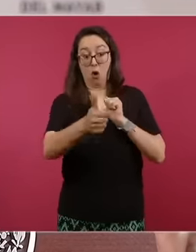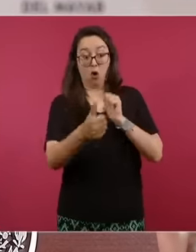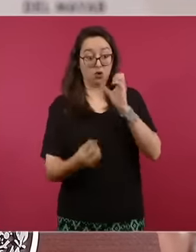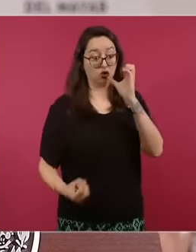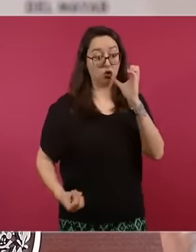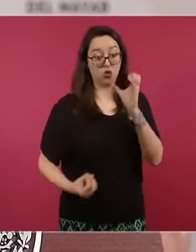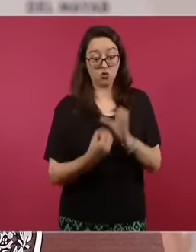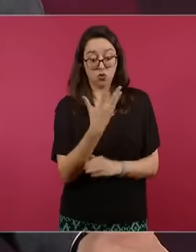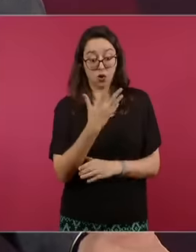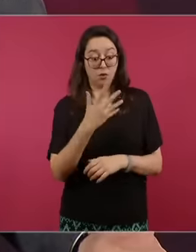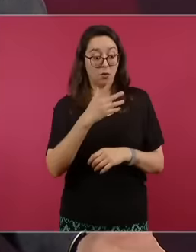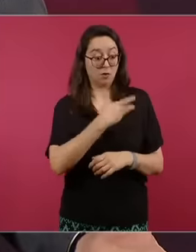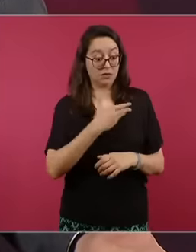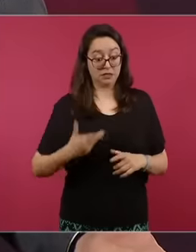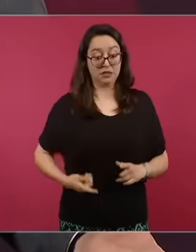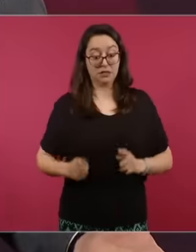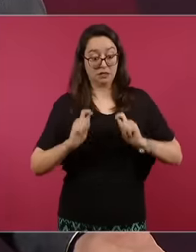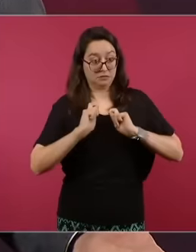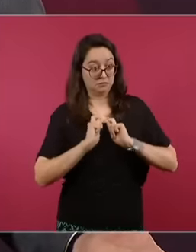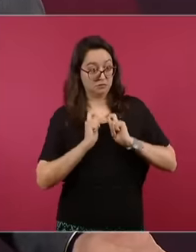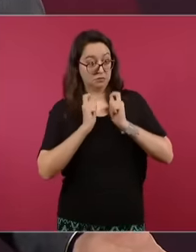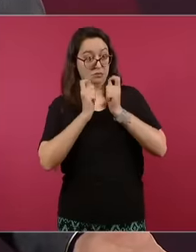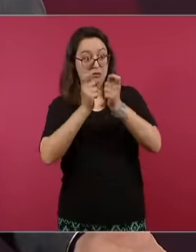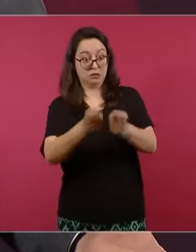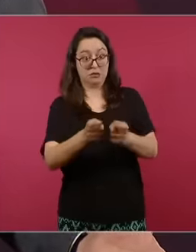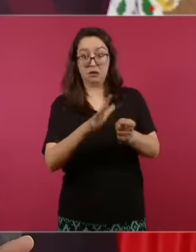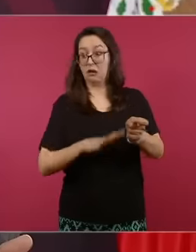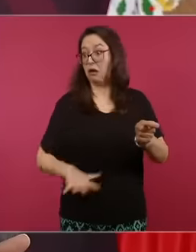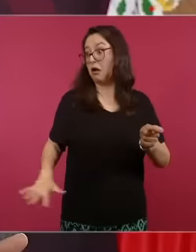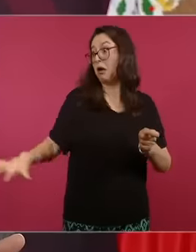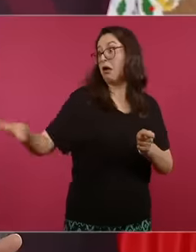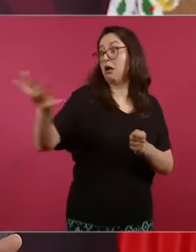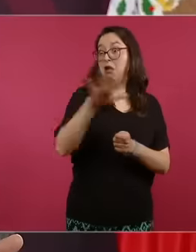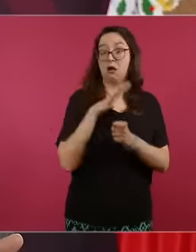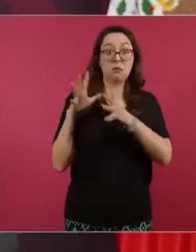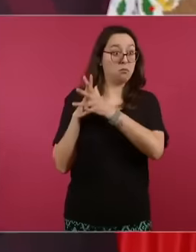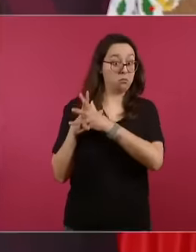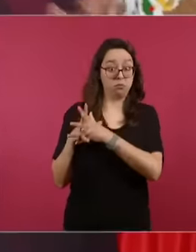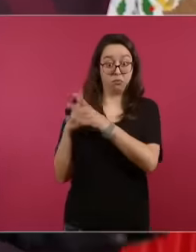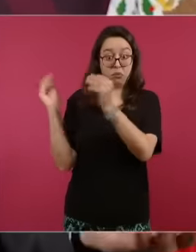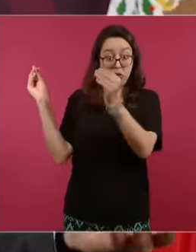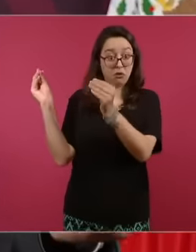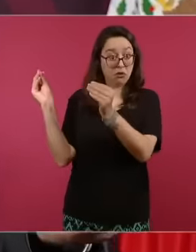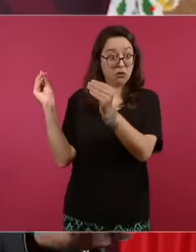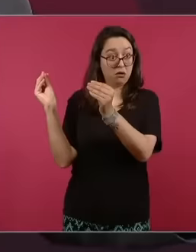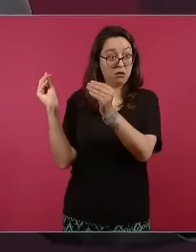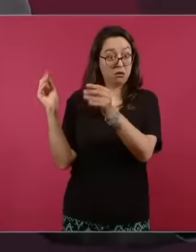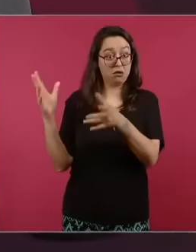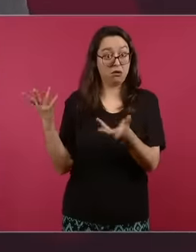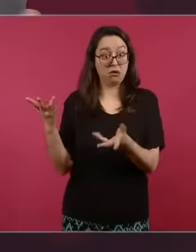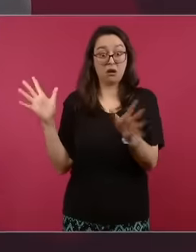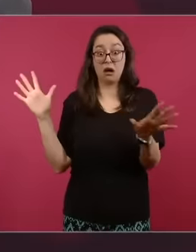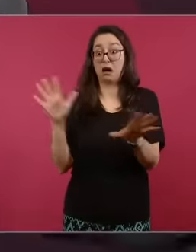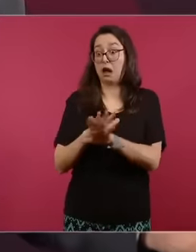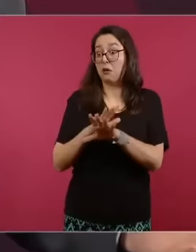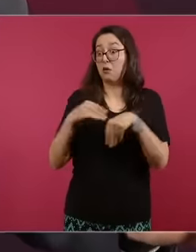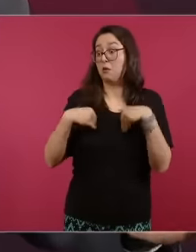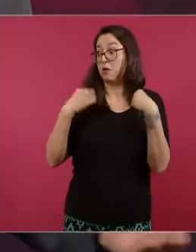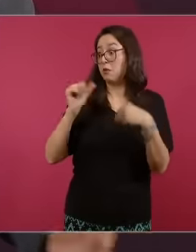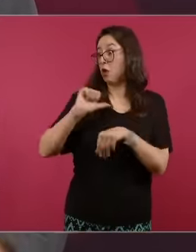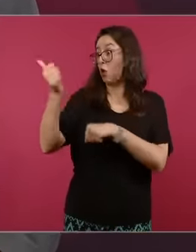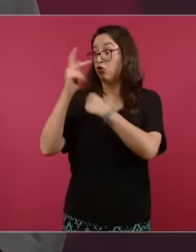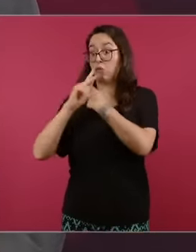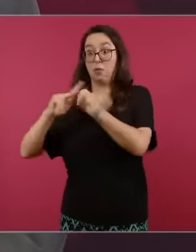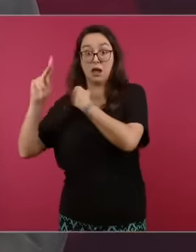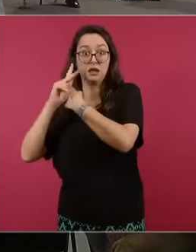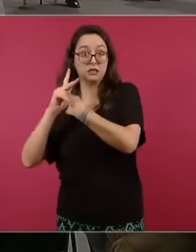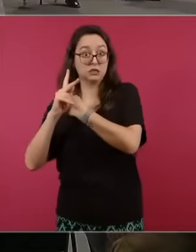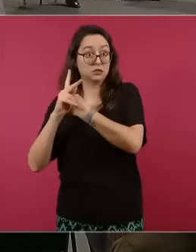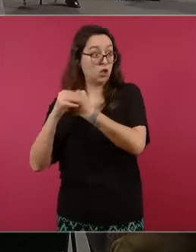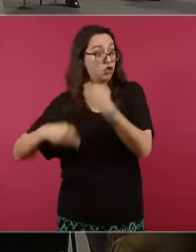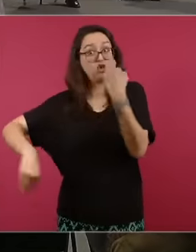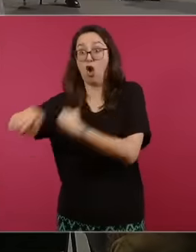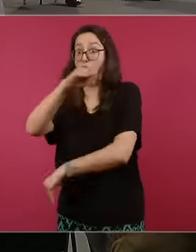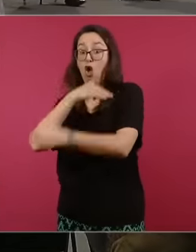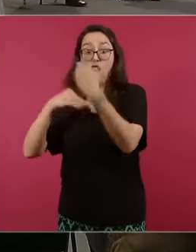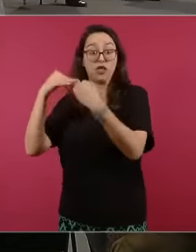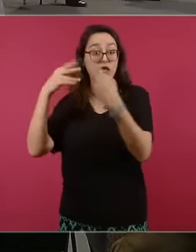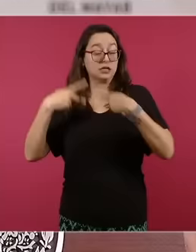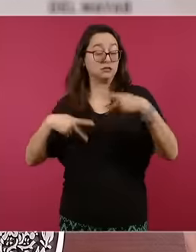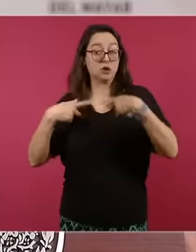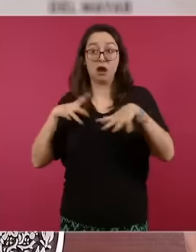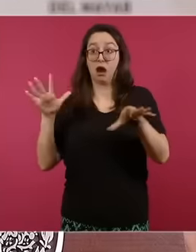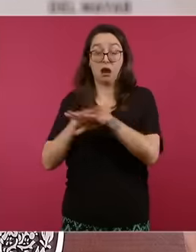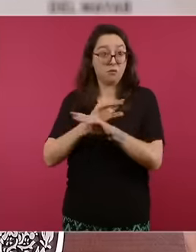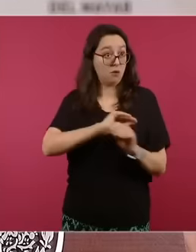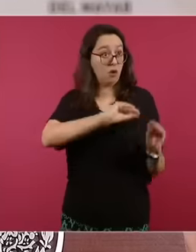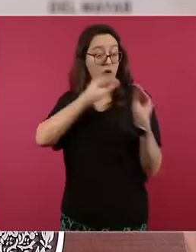all going to stay and live here. I'm just going to stay here. I'm going to go to Palenque